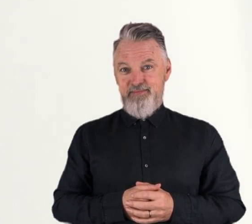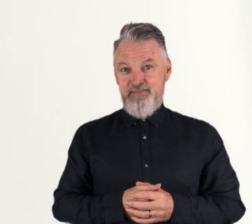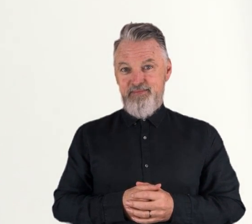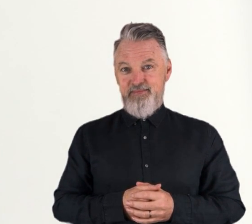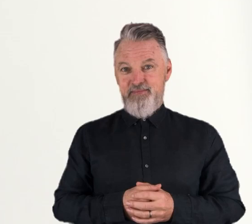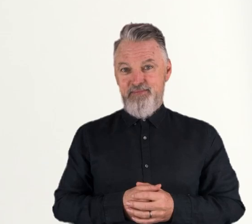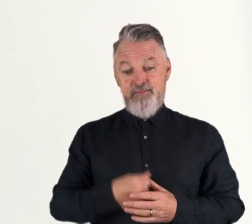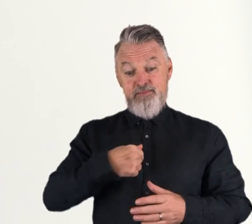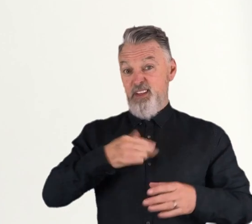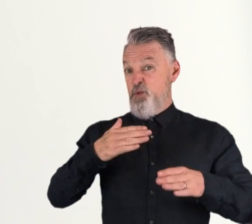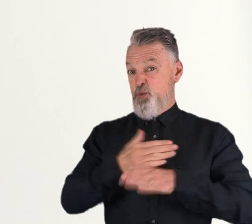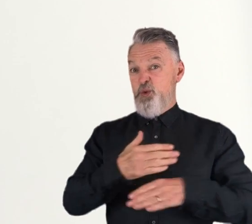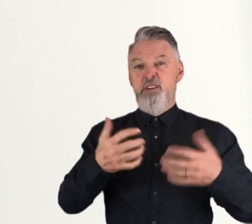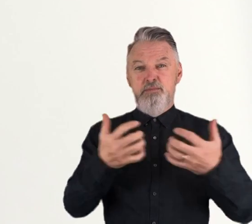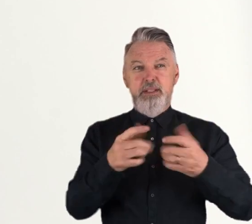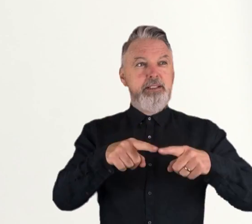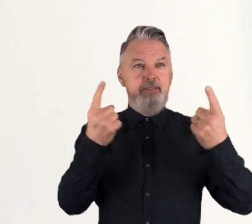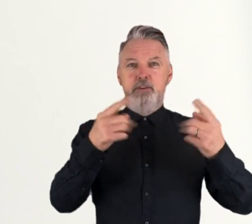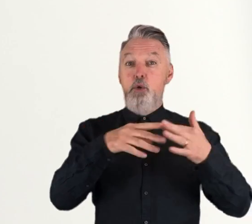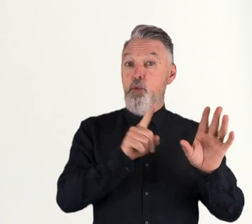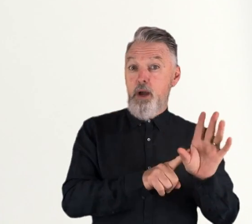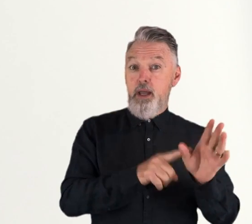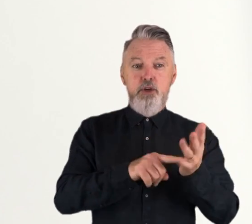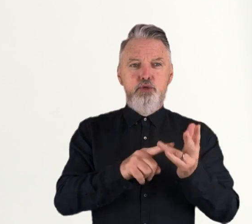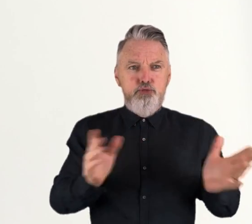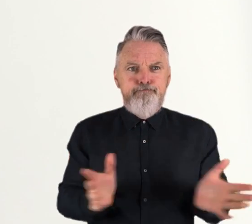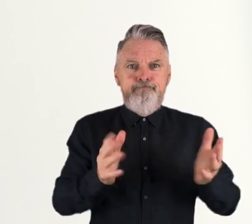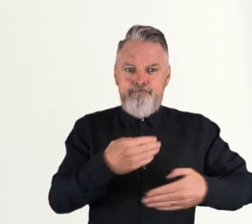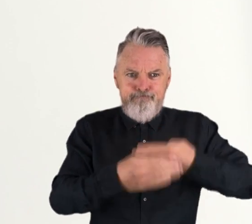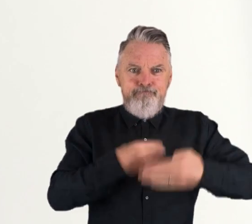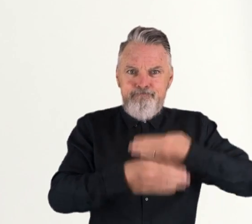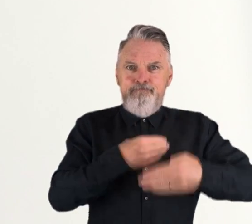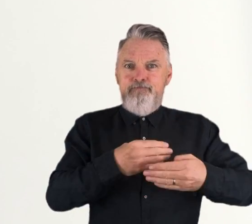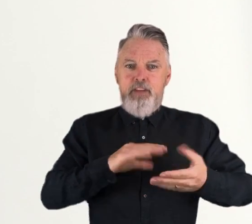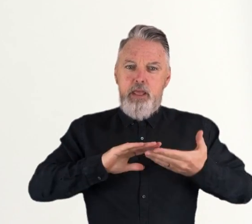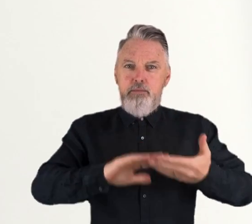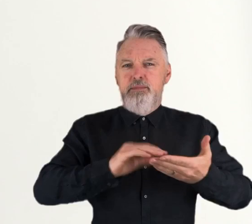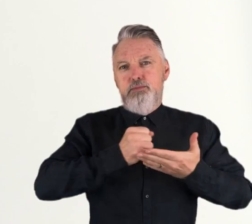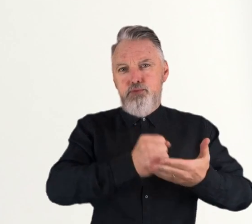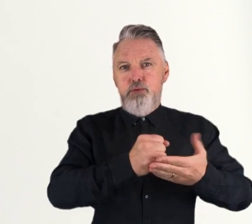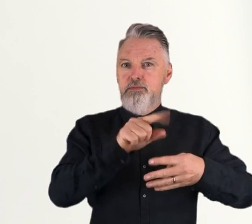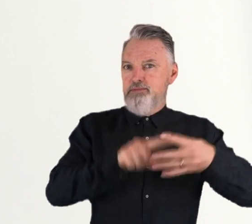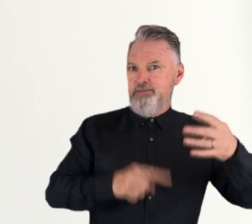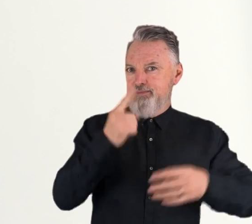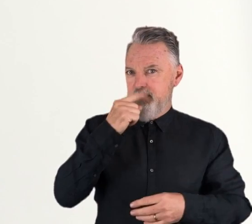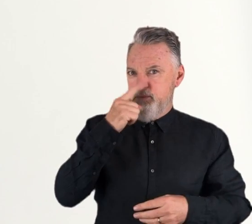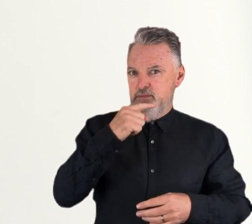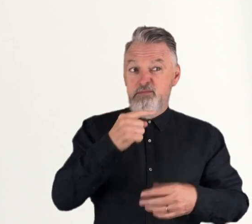I work in a number of different ways to accelerate inclusion for people with disability. I do everything from consulting organisations